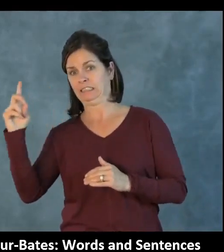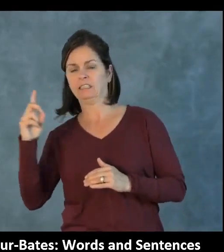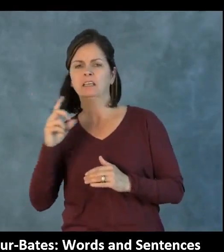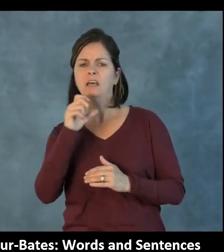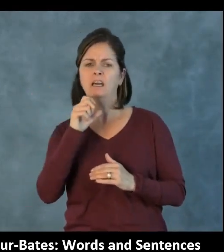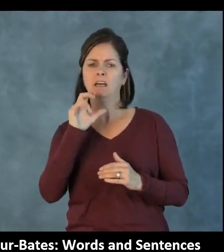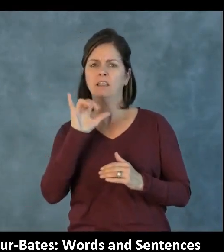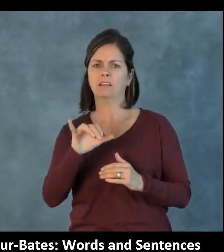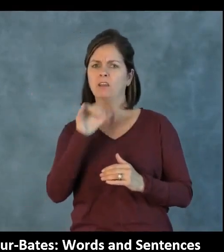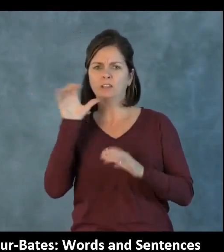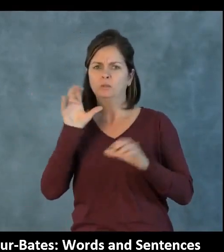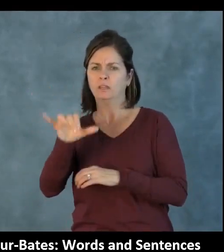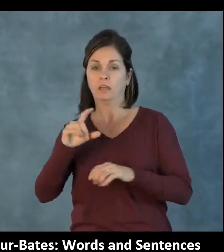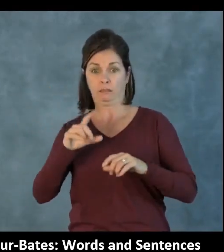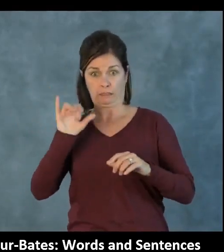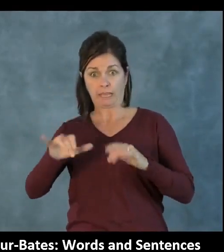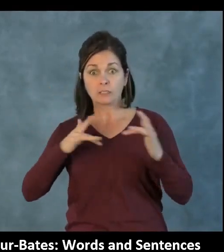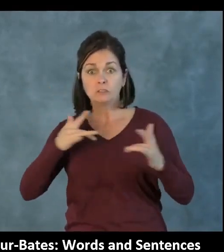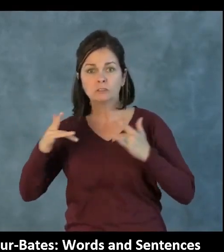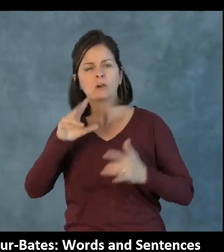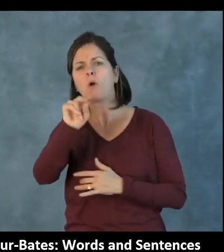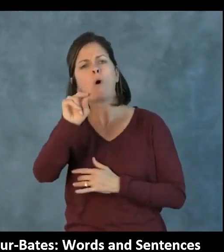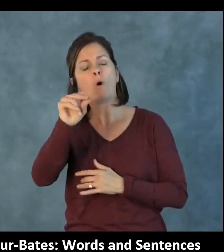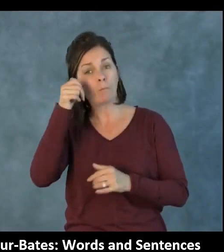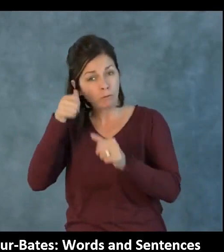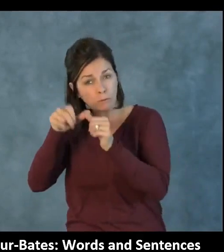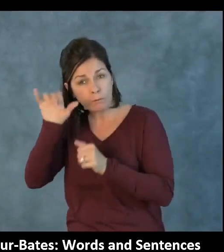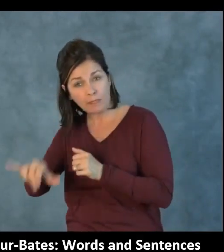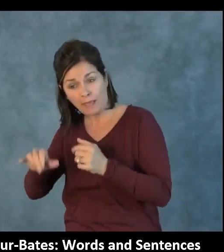because remember only half of kids on that table were